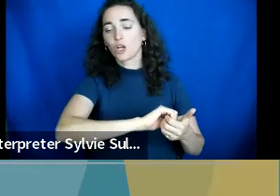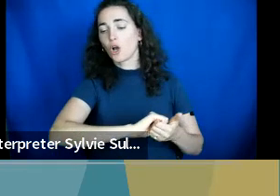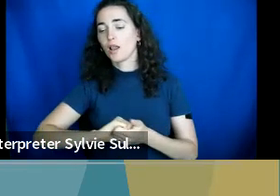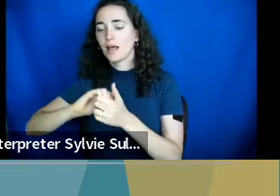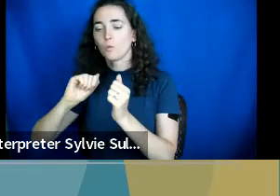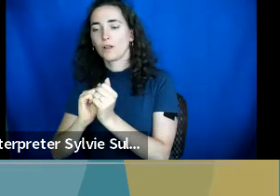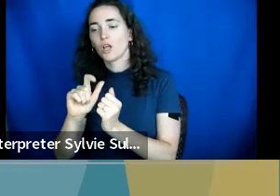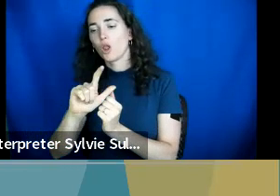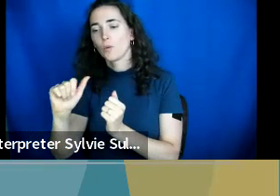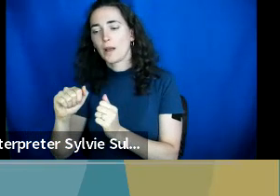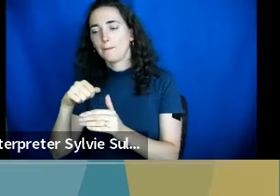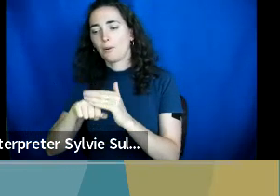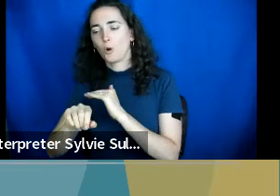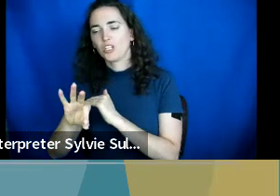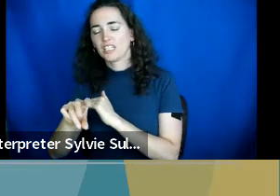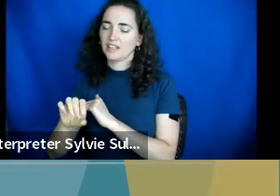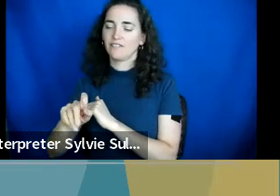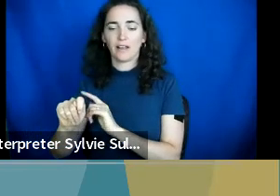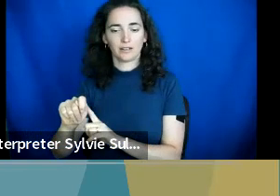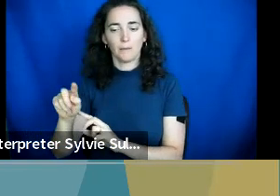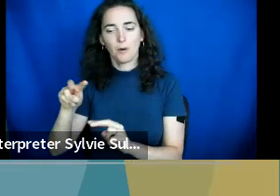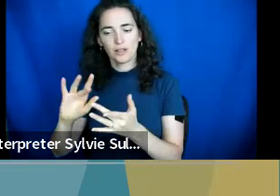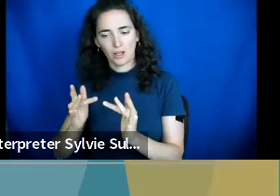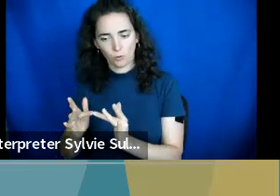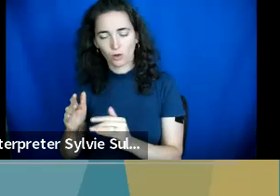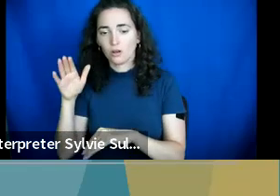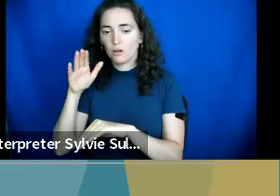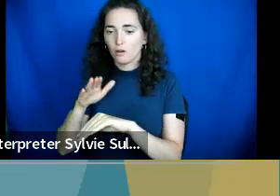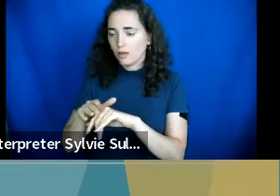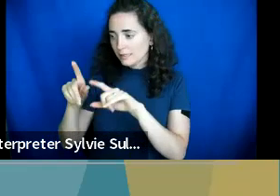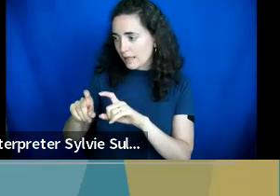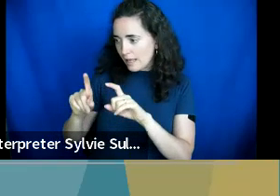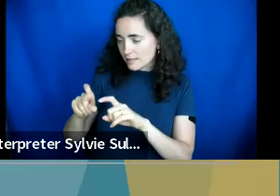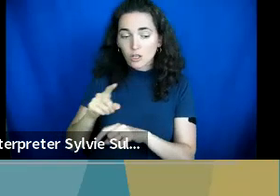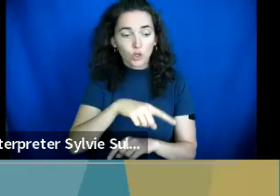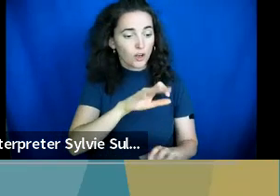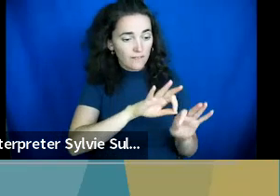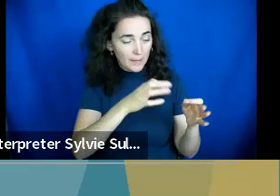defects monitoring network on a pilot to help them outreach to the families that are identified.